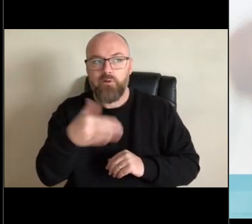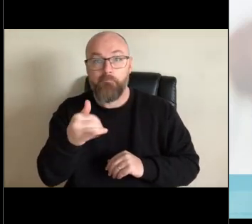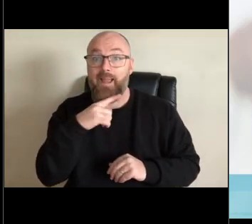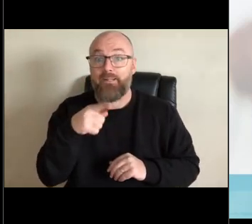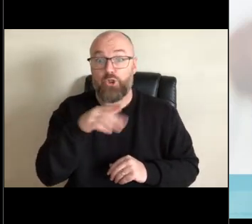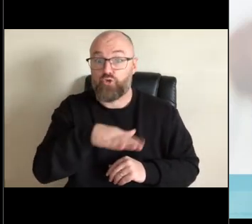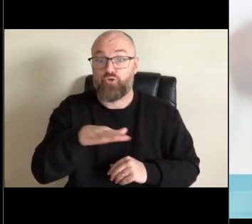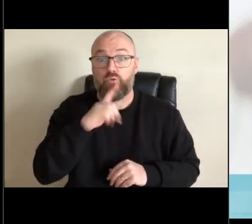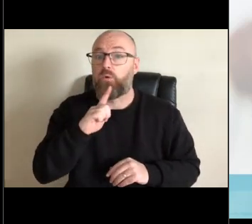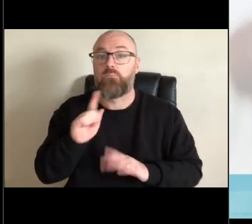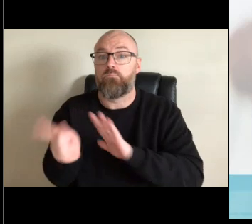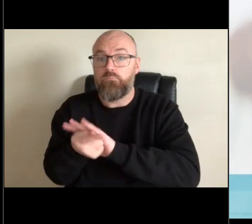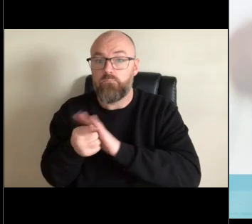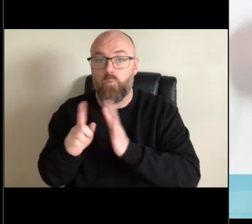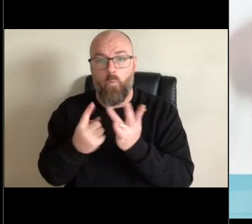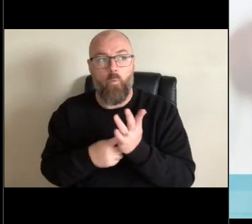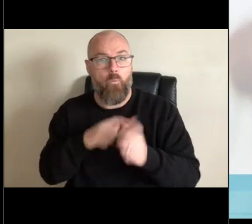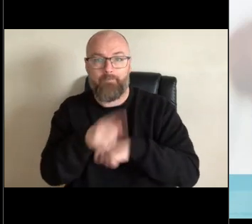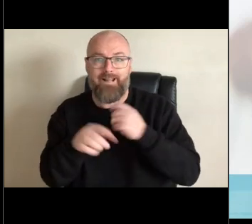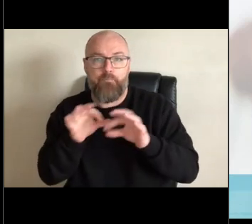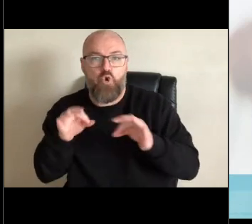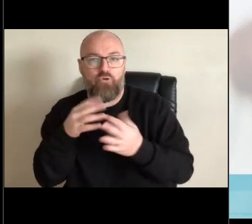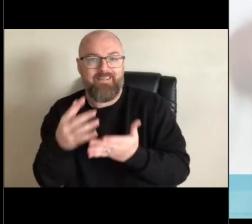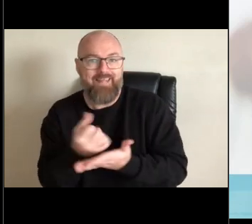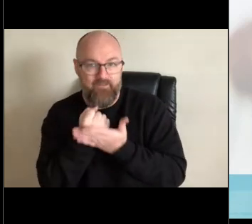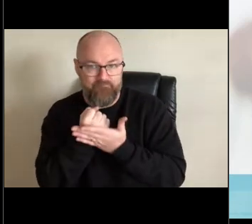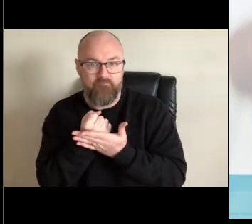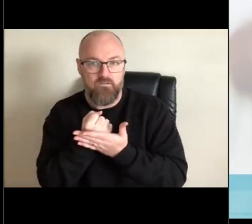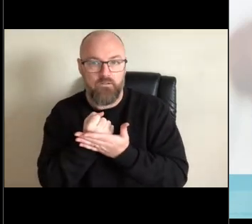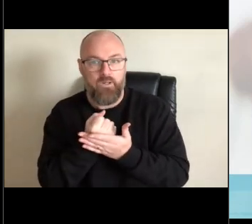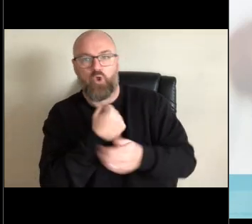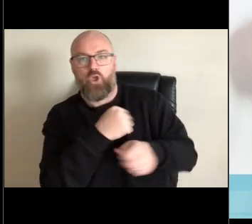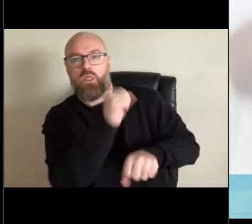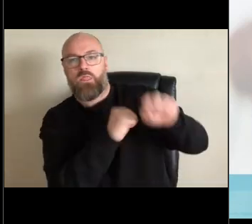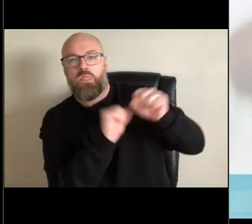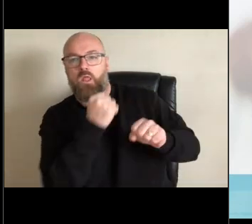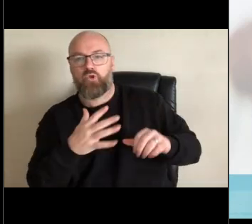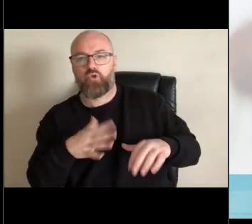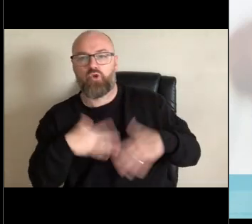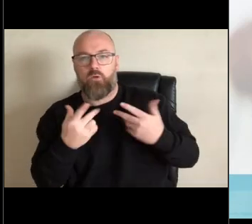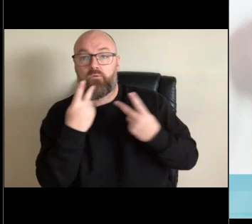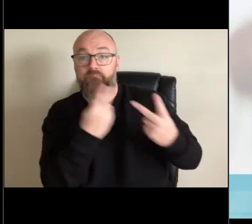themselves in an unsafe situation by potentially running away so that's a very complicated question